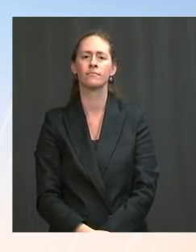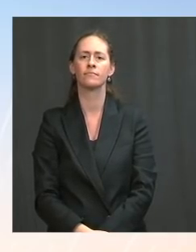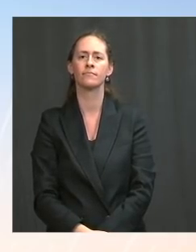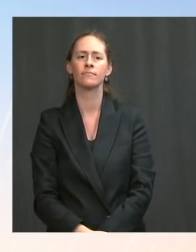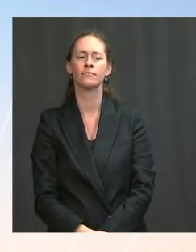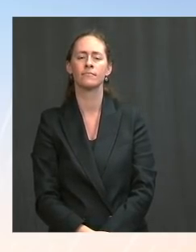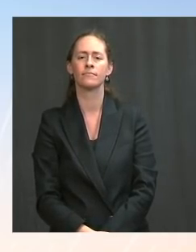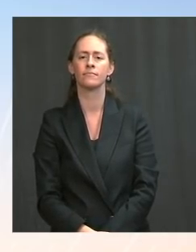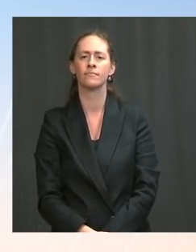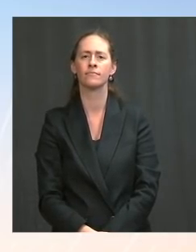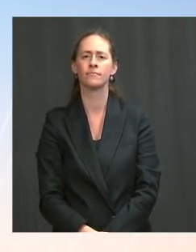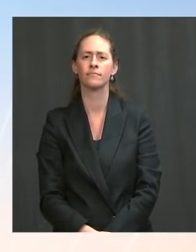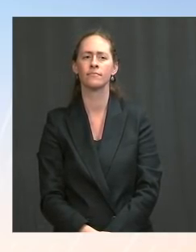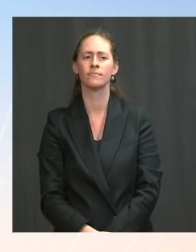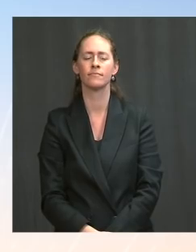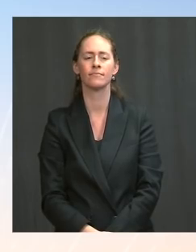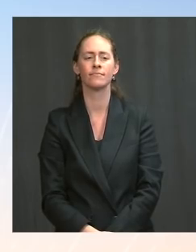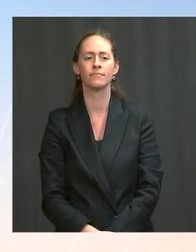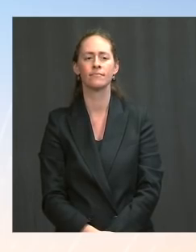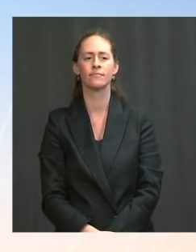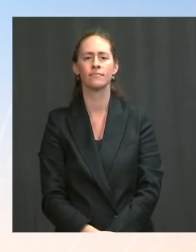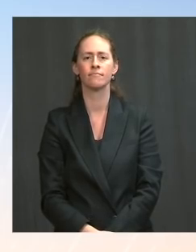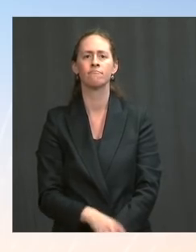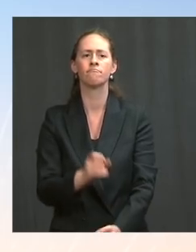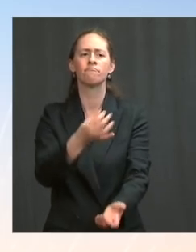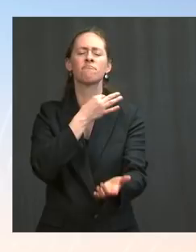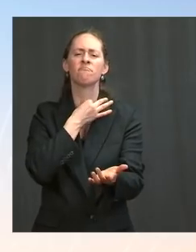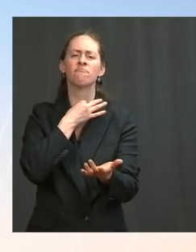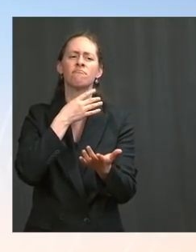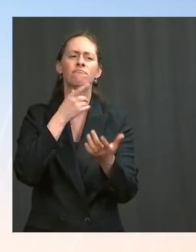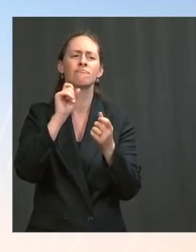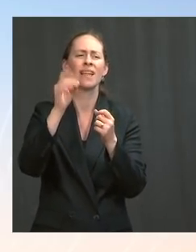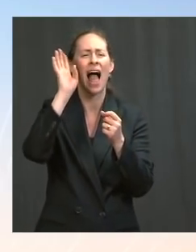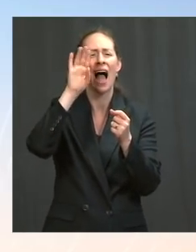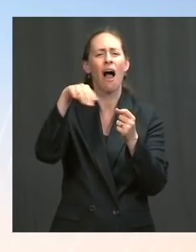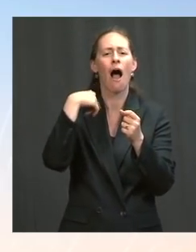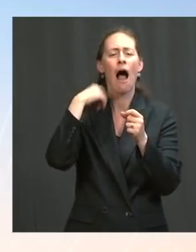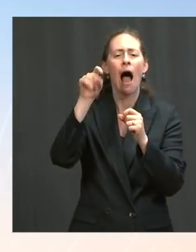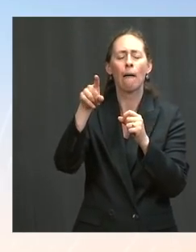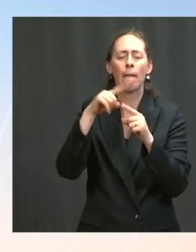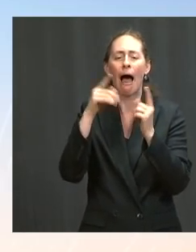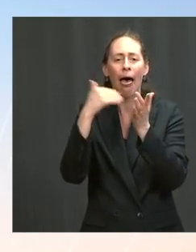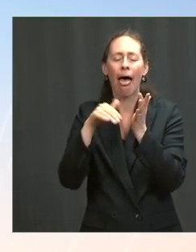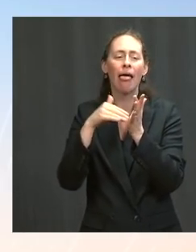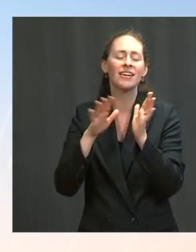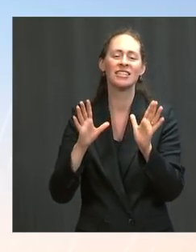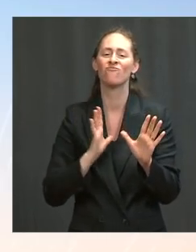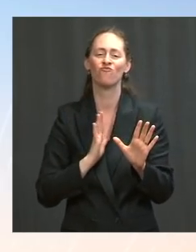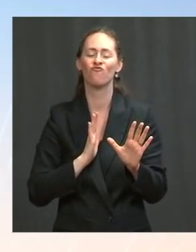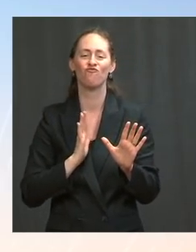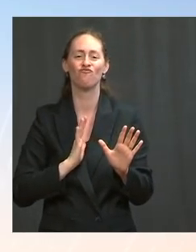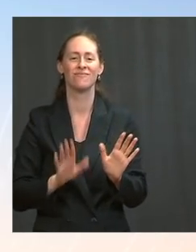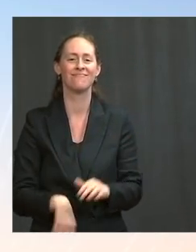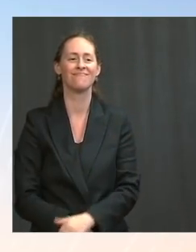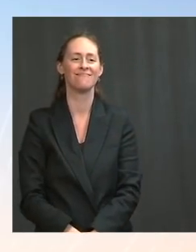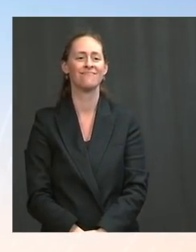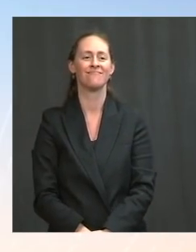The Press: On Iraq -- I know you exhausted all the answers, but let me try -- Ms. Psaki: It's okay. Go ahead. Go ahead. The Press: -- one last time. How do you balance the White House --